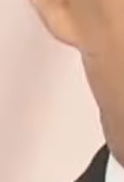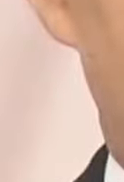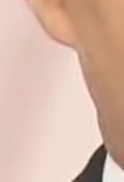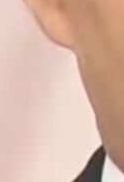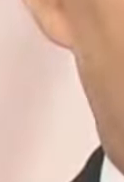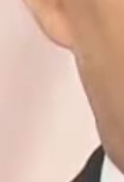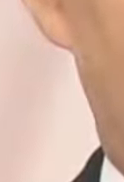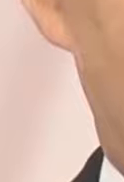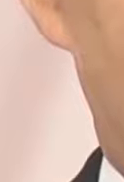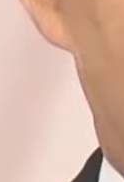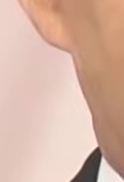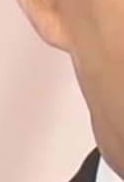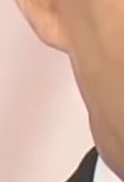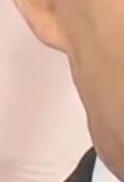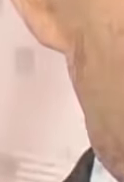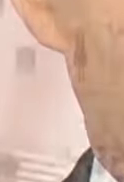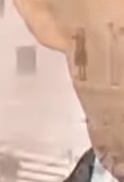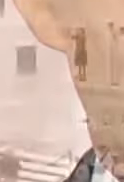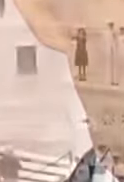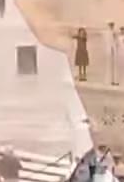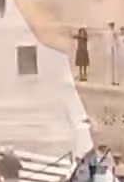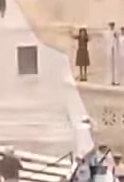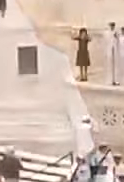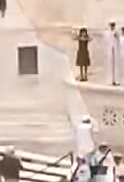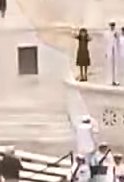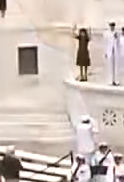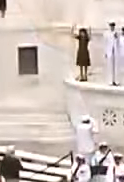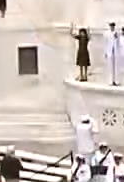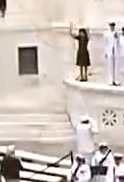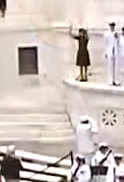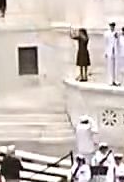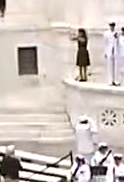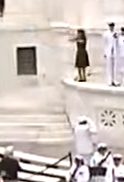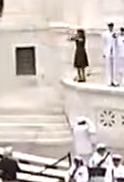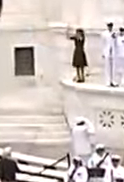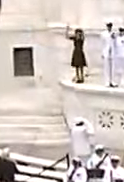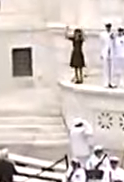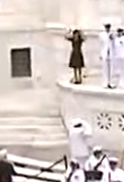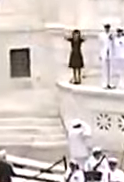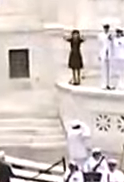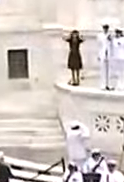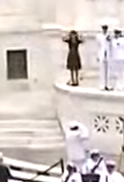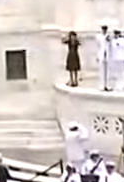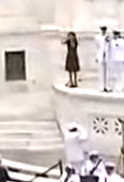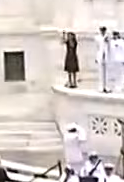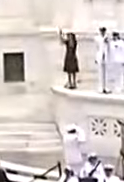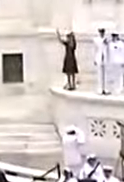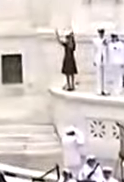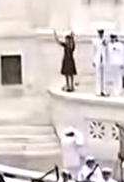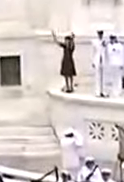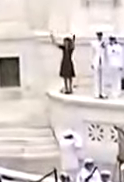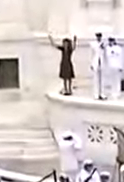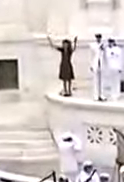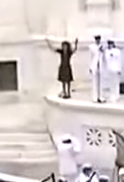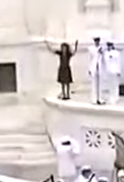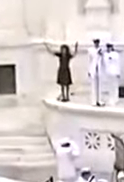and the rocket's red glare, the bombs bursting in air,